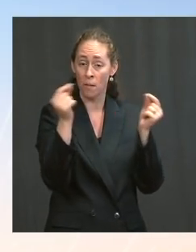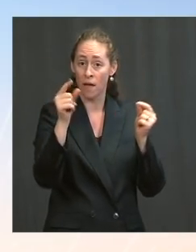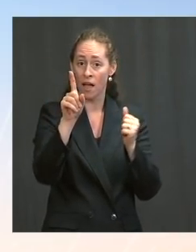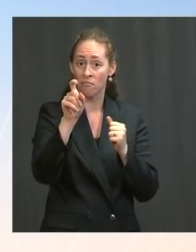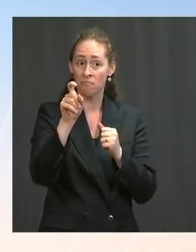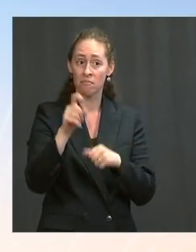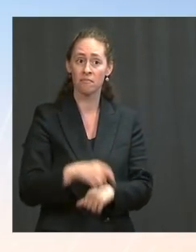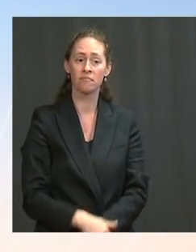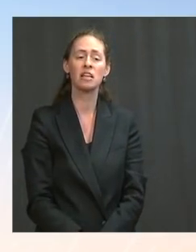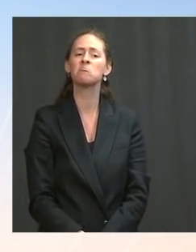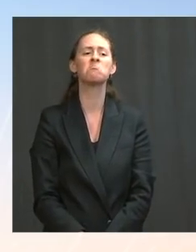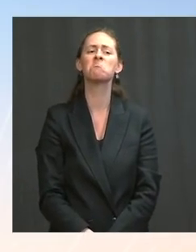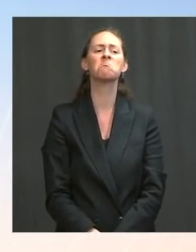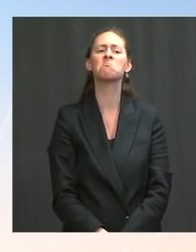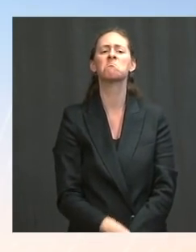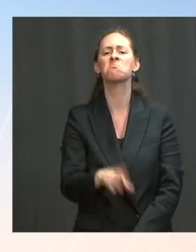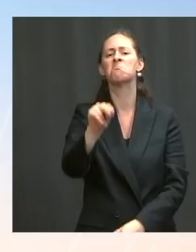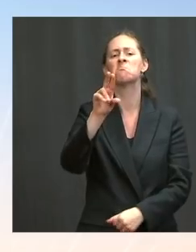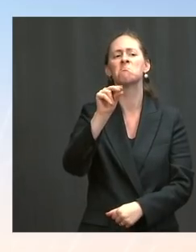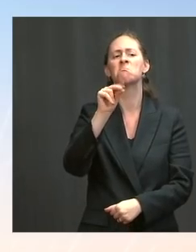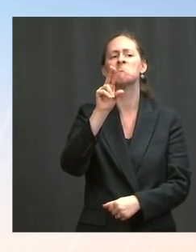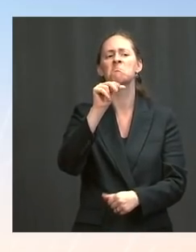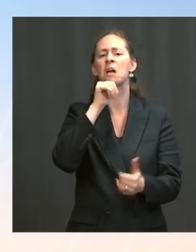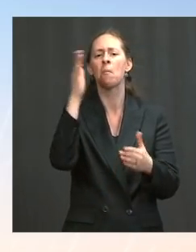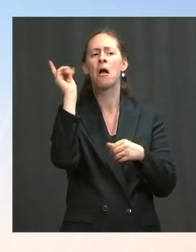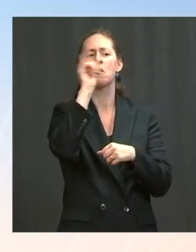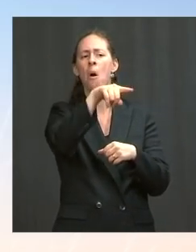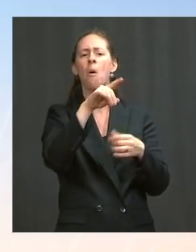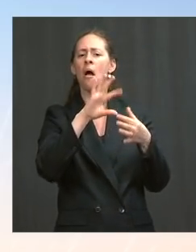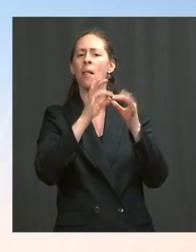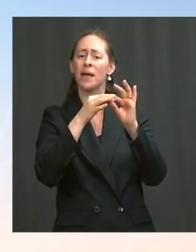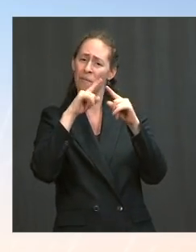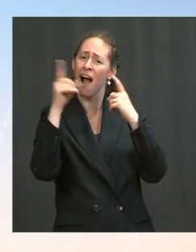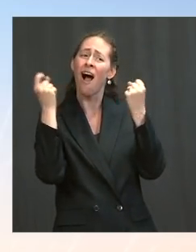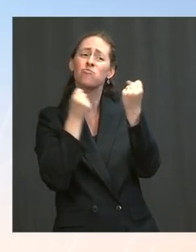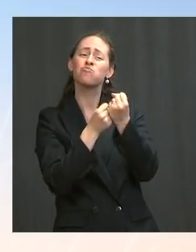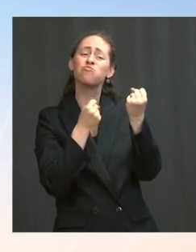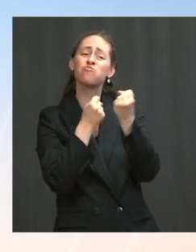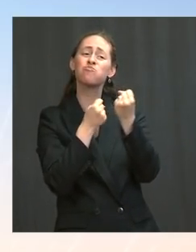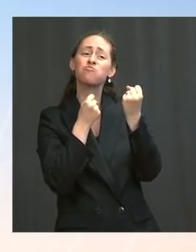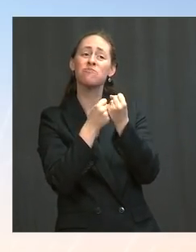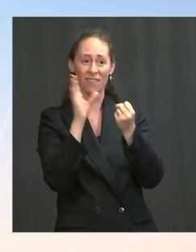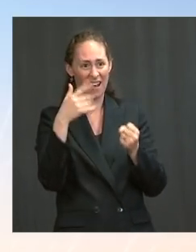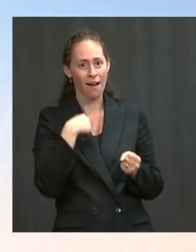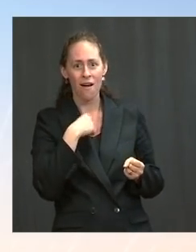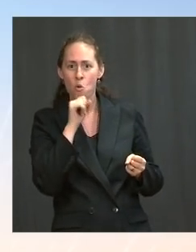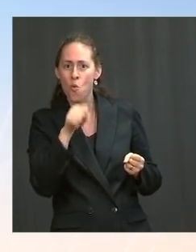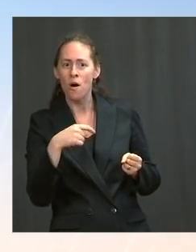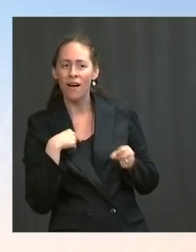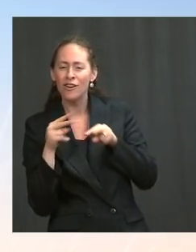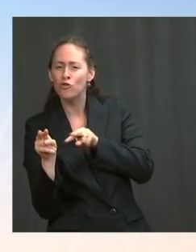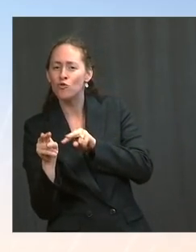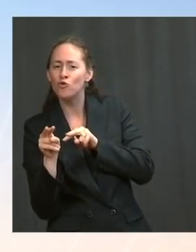He will certainly be rooting for the athletes, as will I -- I'm kind of obsessed with the Olympics. But that's not his --